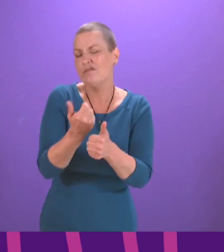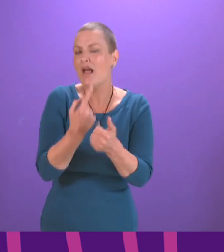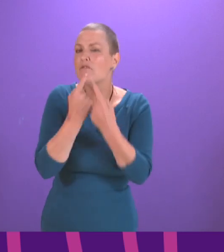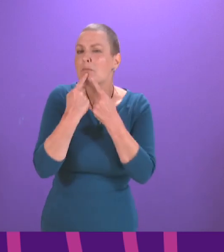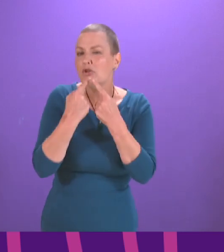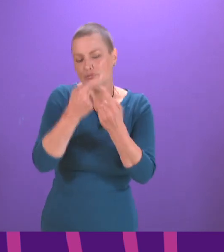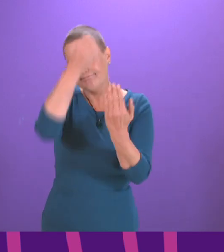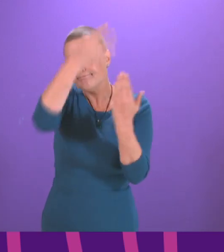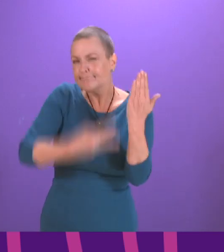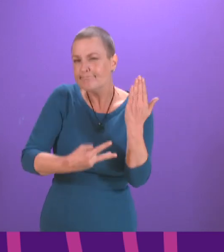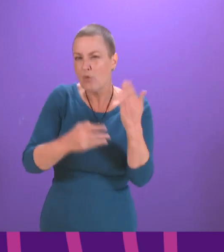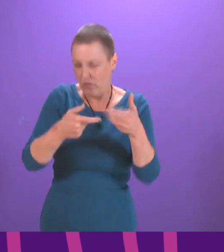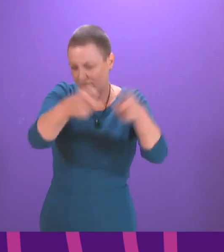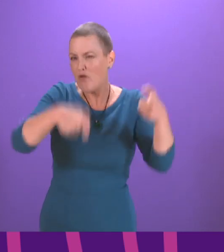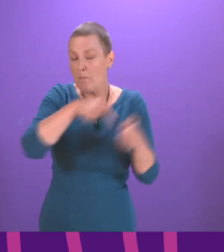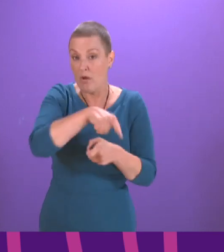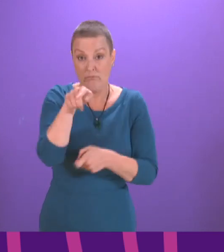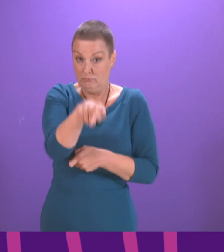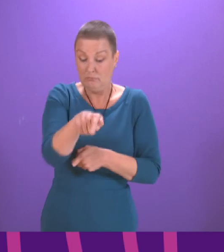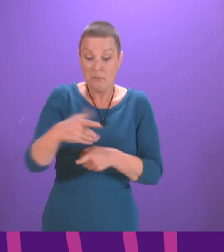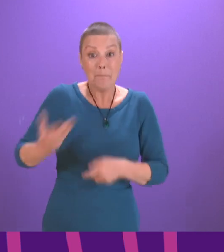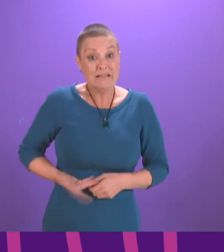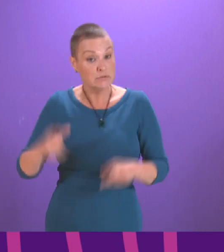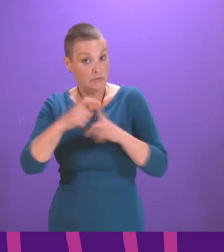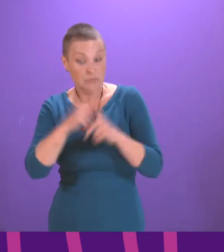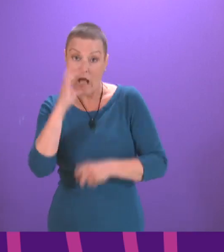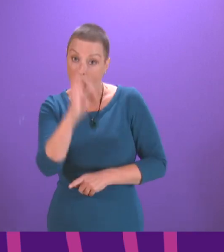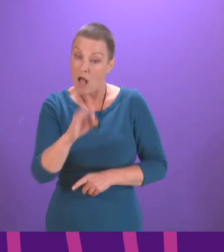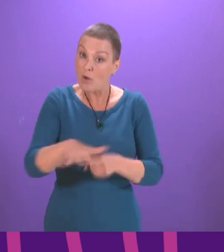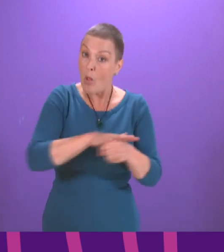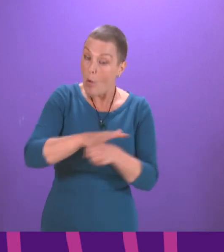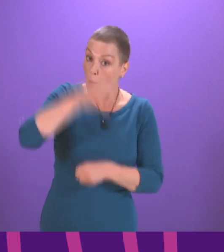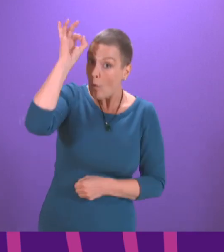in Dundee will be able to ask the city council for precise details, and the website findbusinesssupport.gov.scot—if